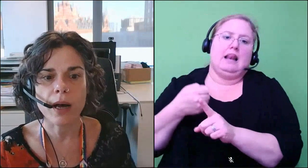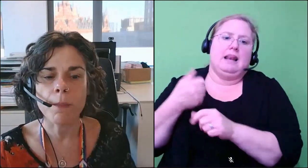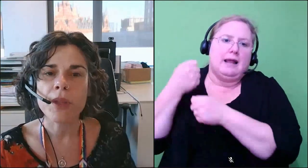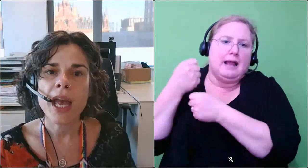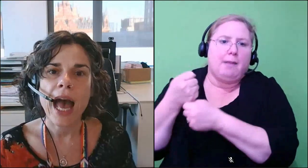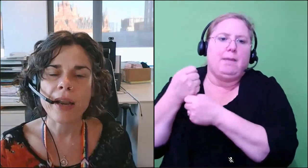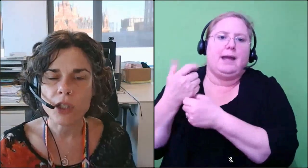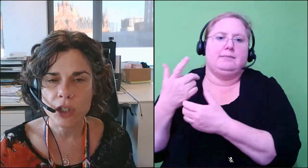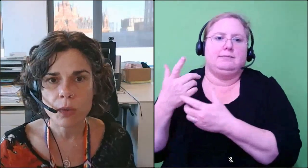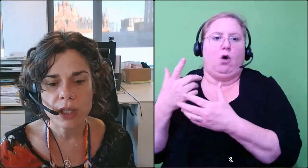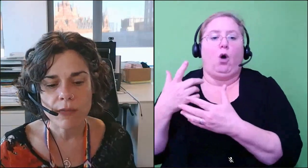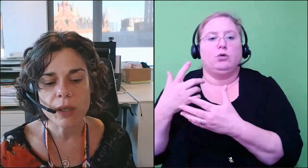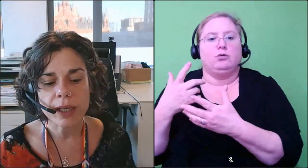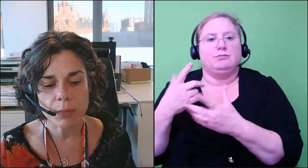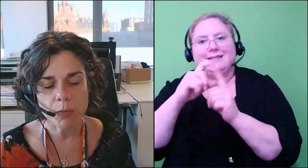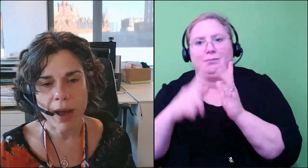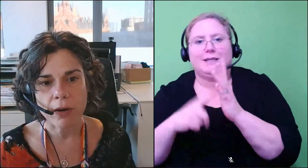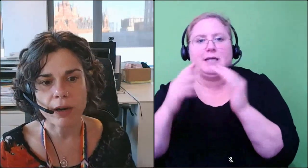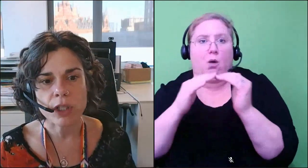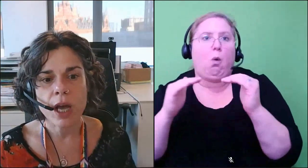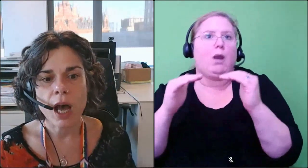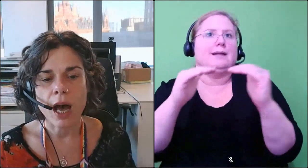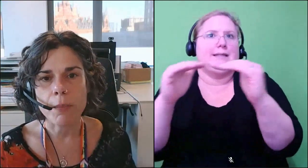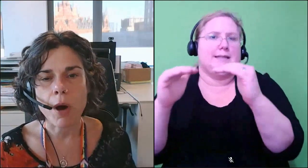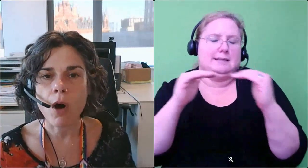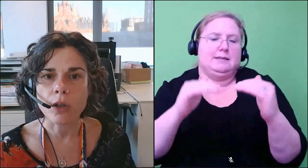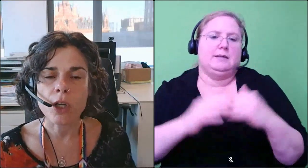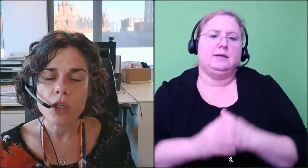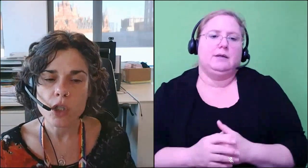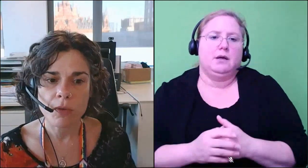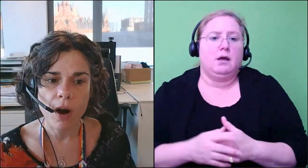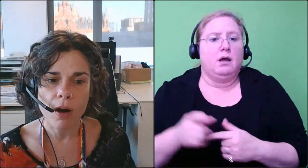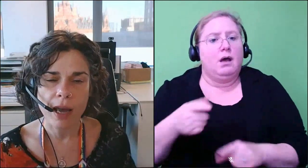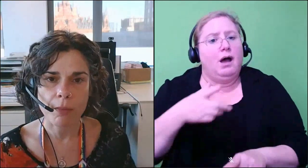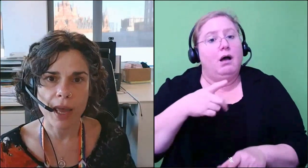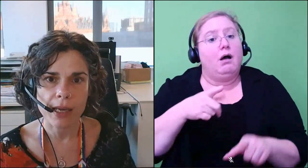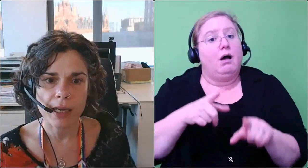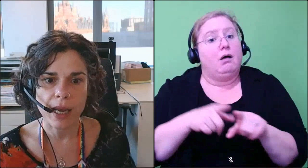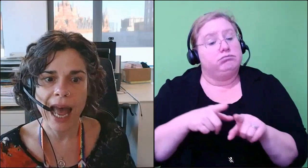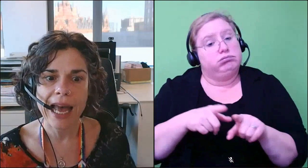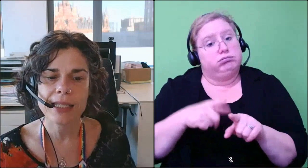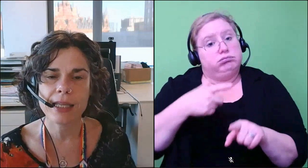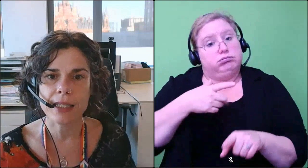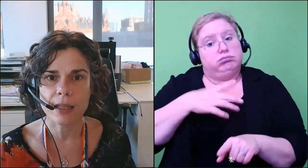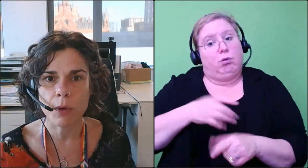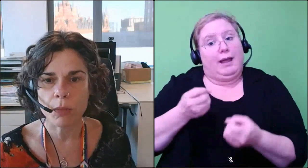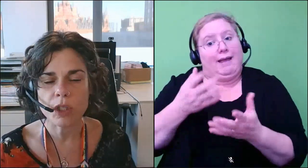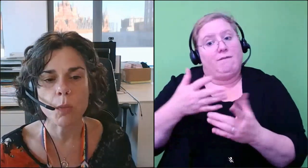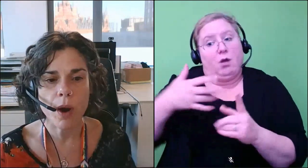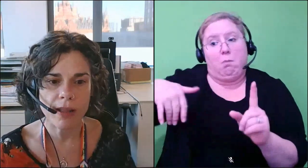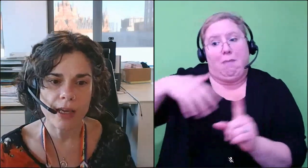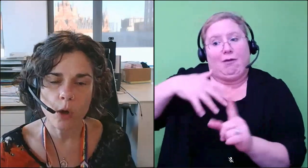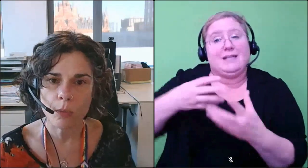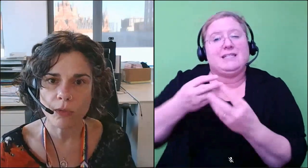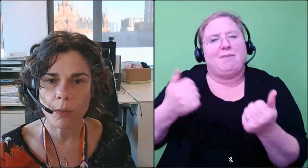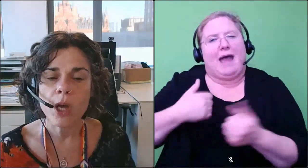And I just wanted to give you a little bit of background on some of our campaigning asks at the moment and where they come from.